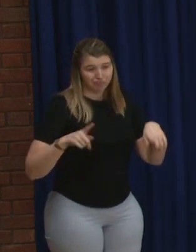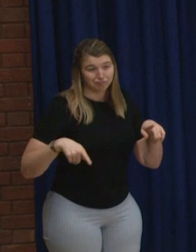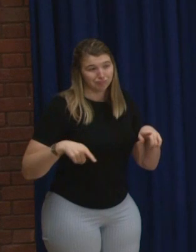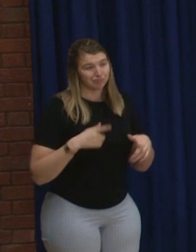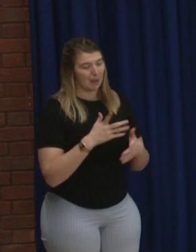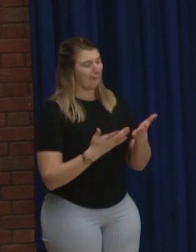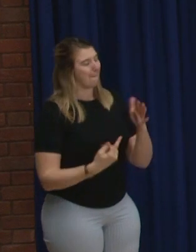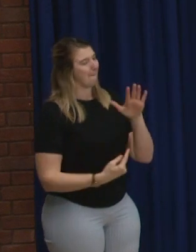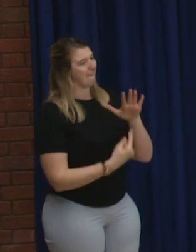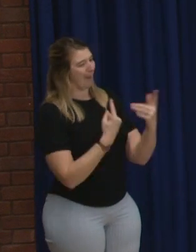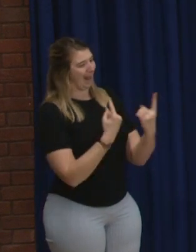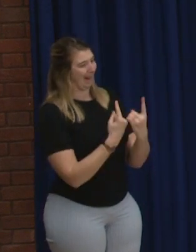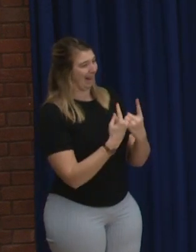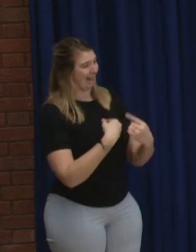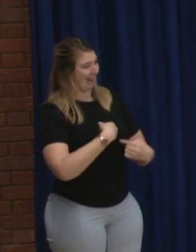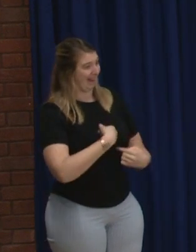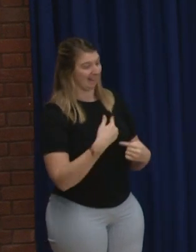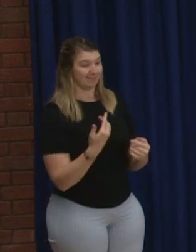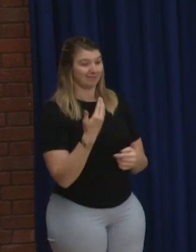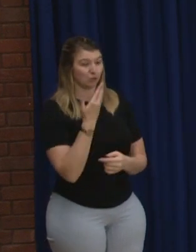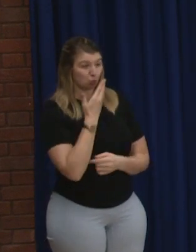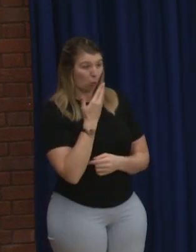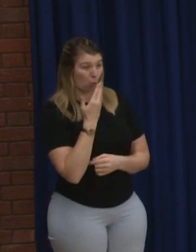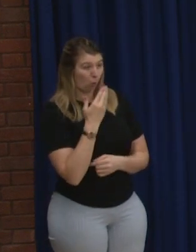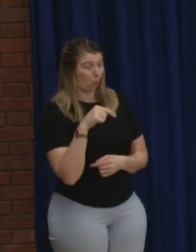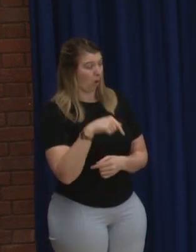paid for is as Dean of the Medical School, what that means is I'm basically Headmaster